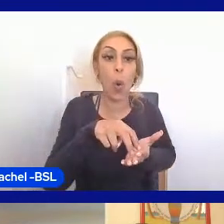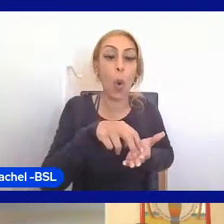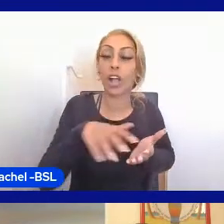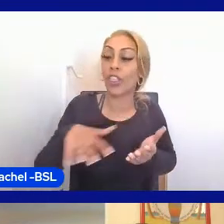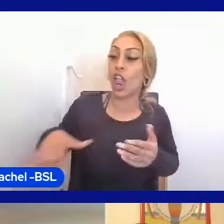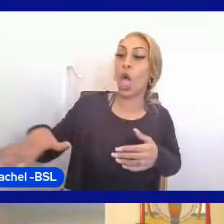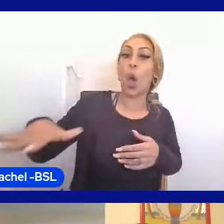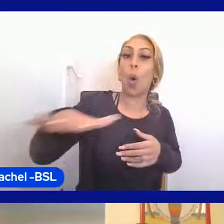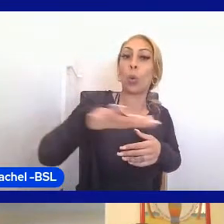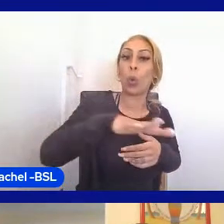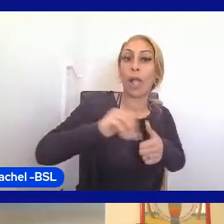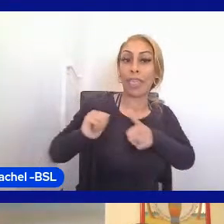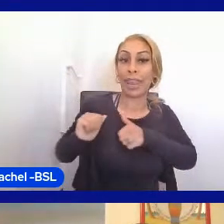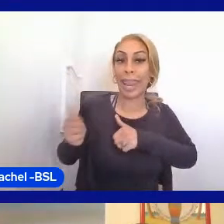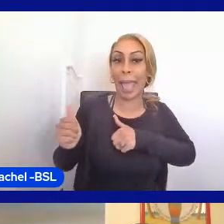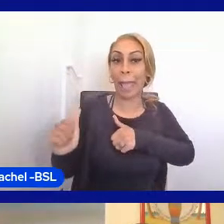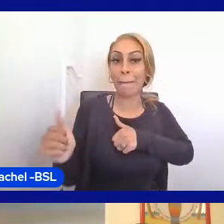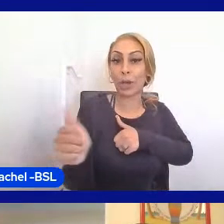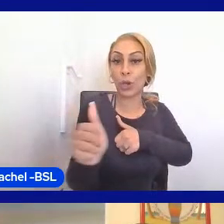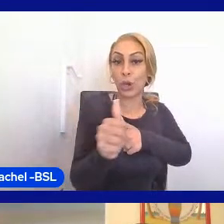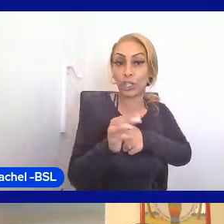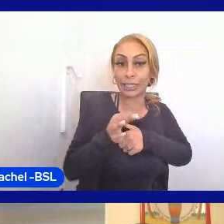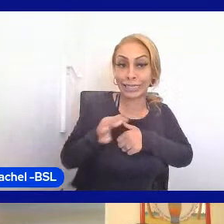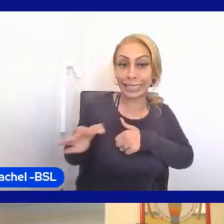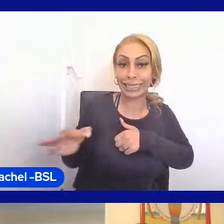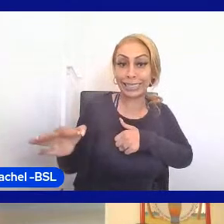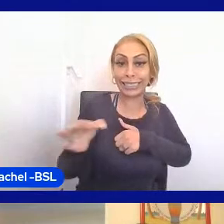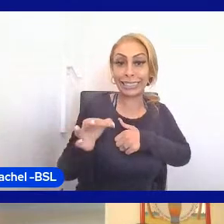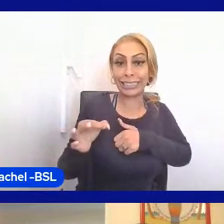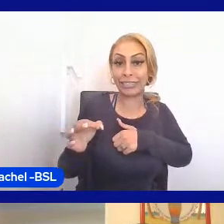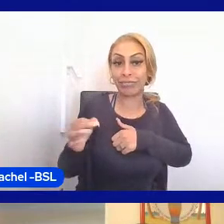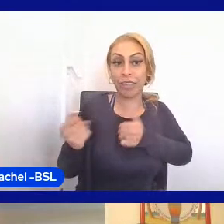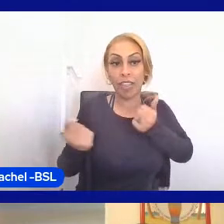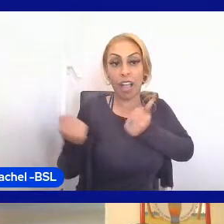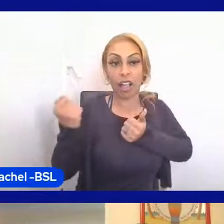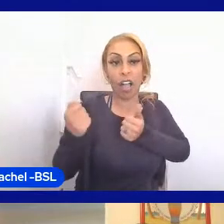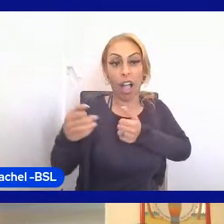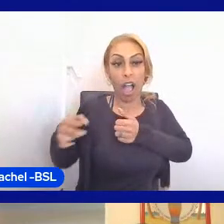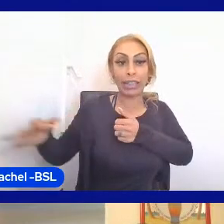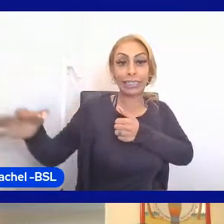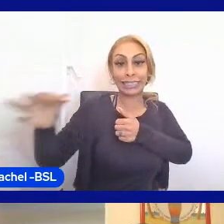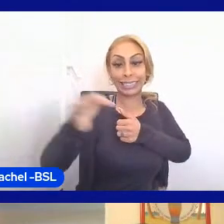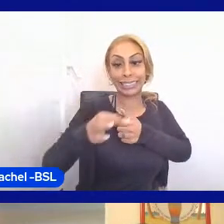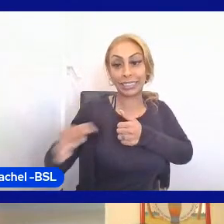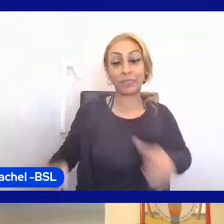walkable city and localised city, the neighbourhood cities. Right, we are nearly on our time so